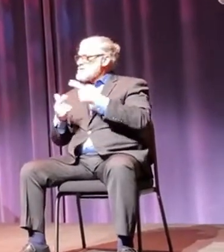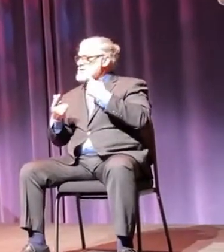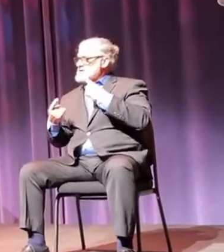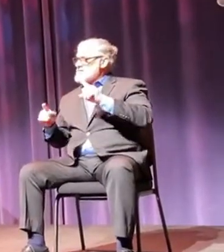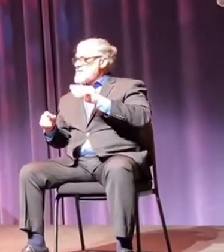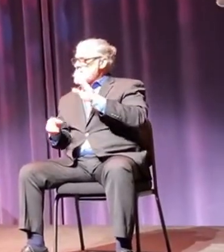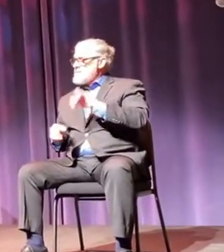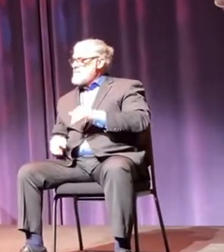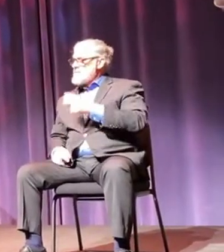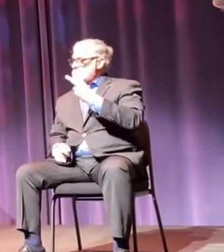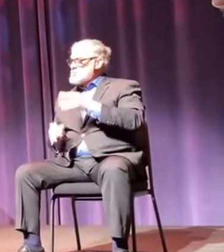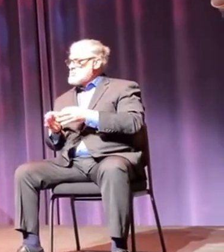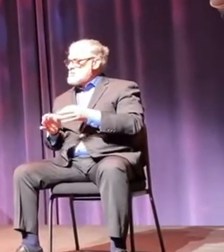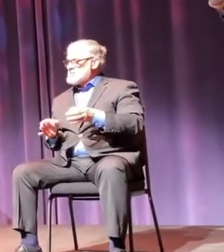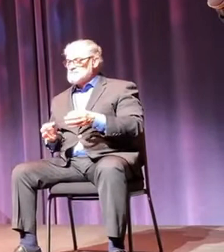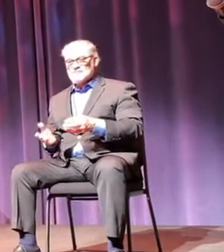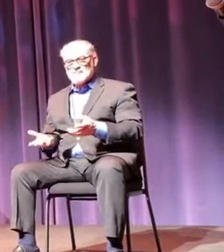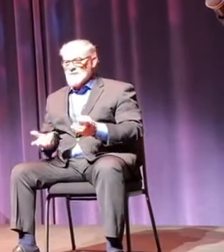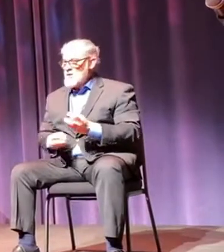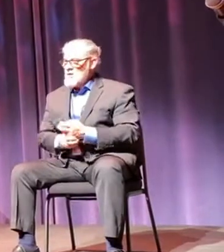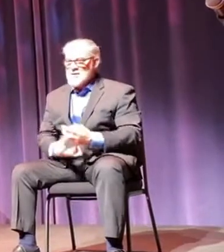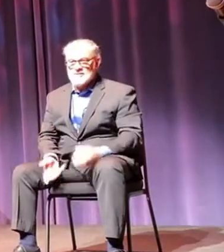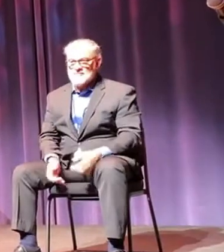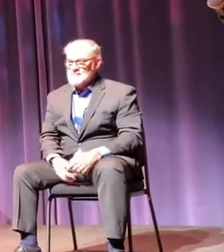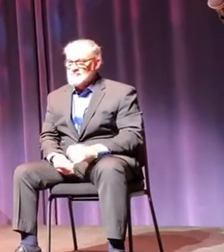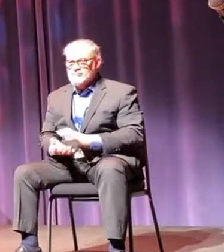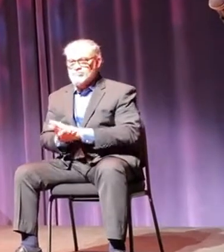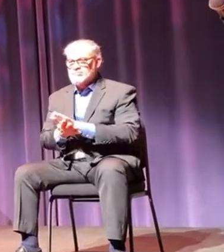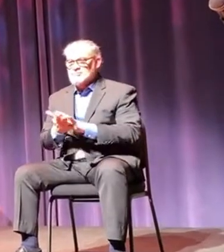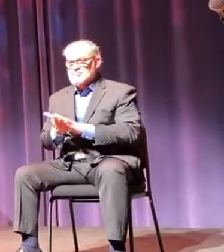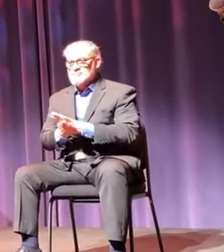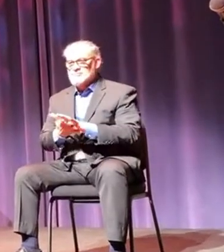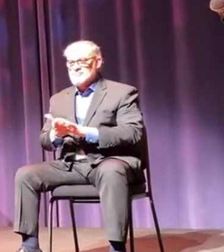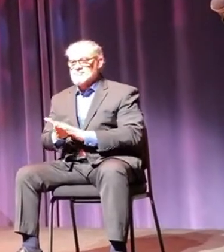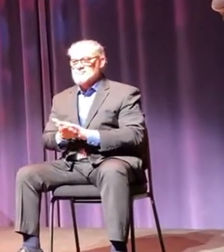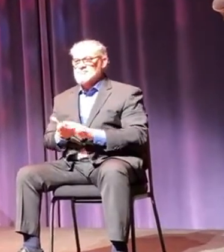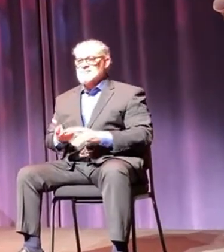by two sentiment gynoids devoid of volatile love as per protocol.